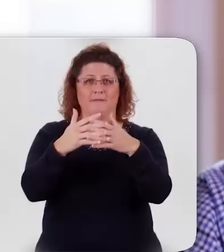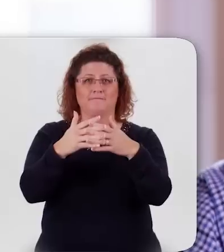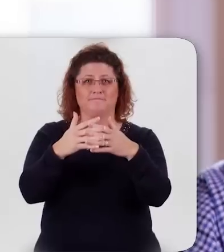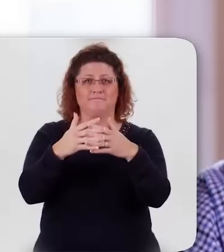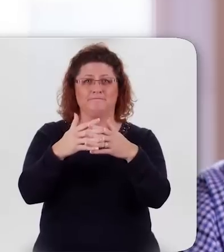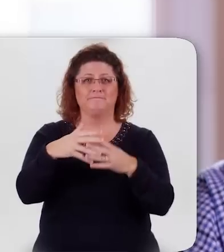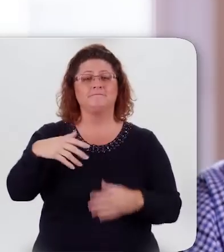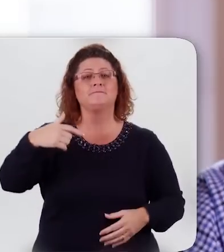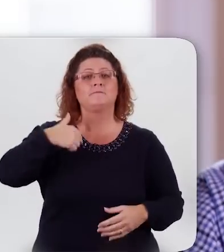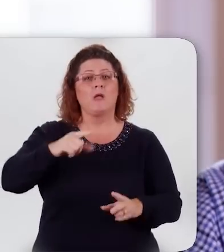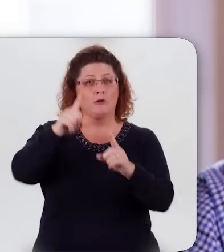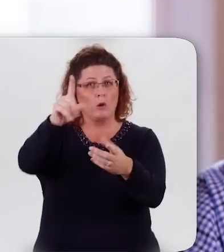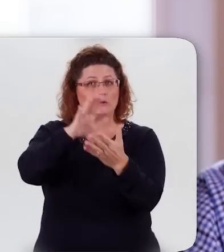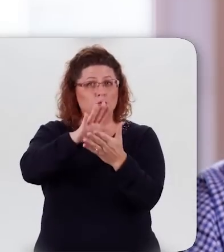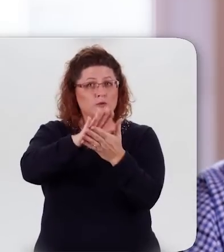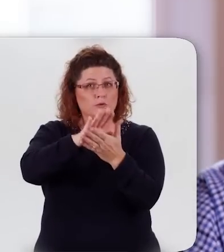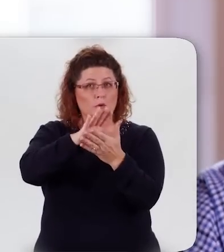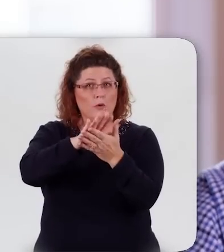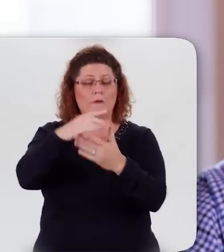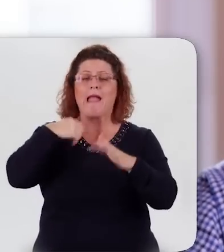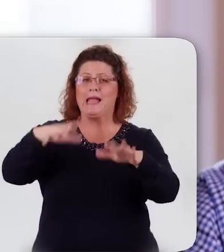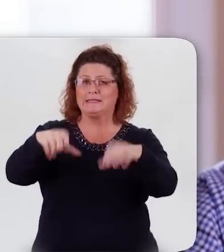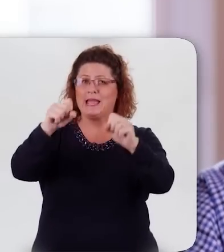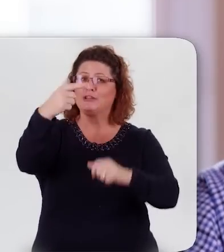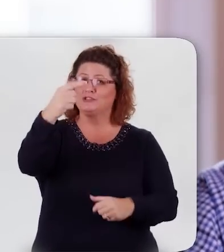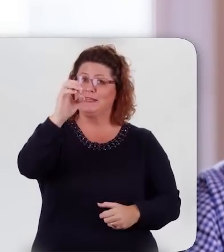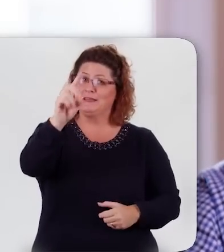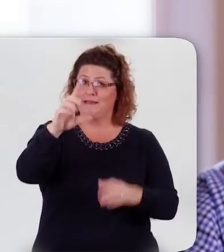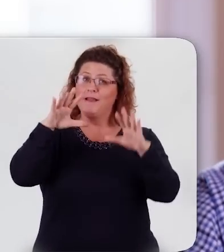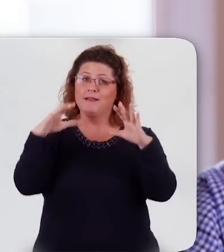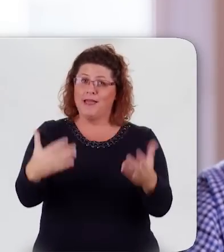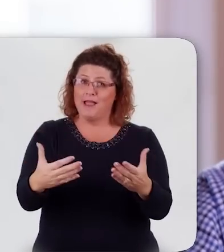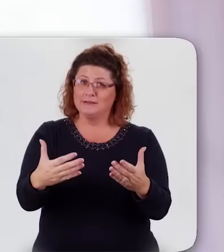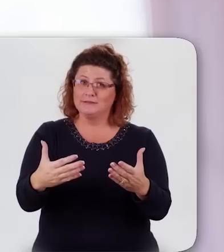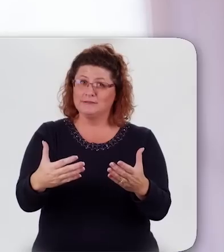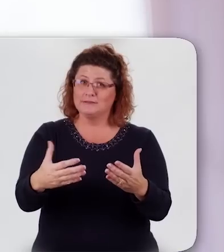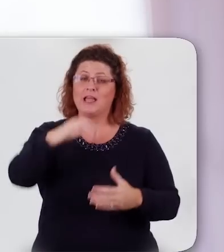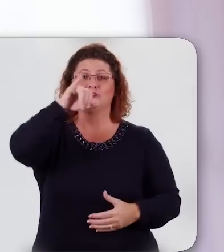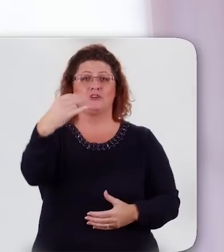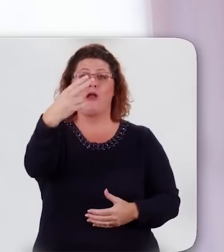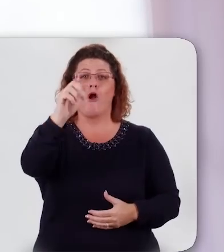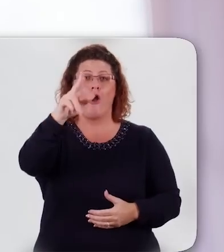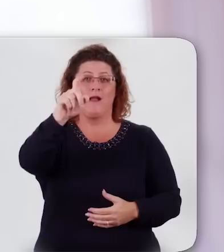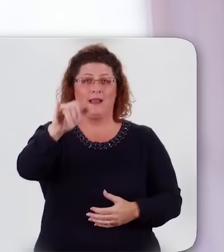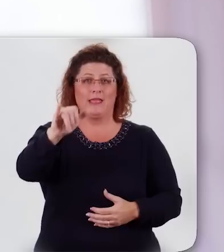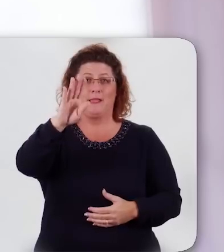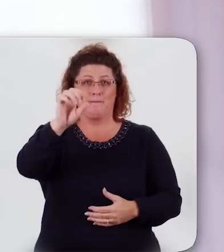I go to school, I take GED classes at J. Harley Bonds.